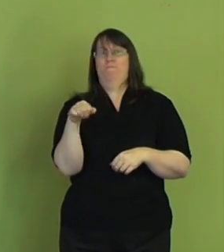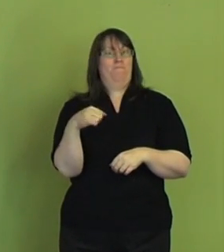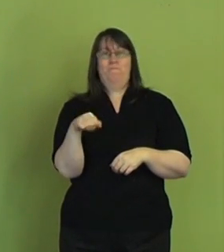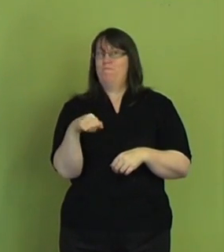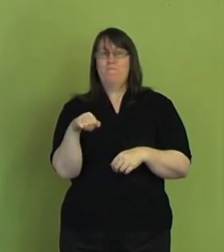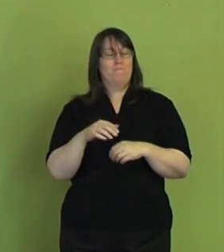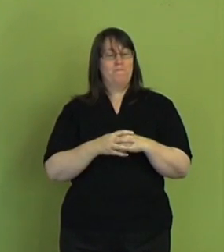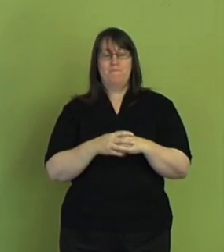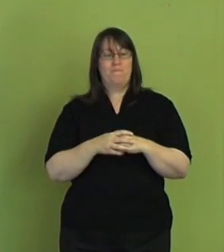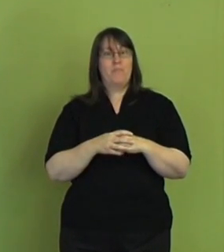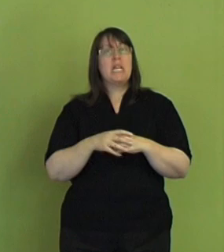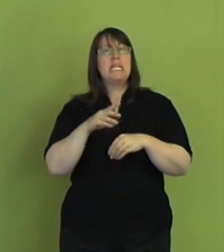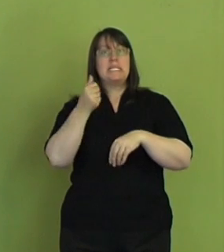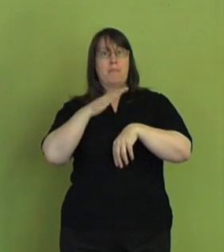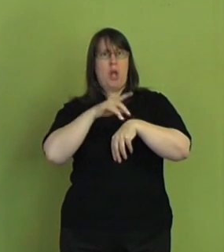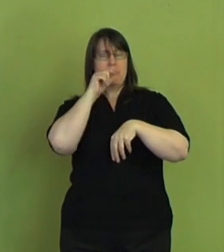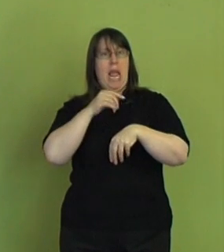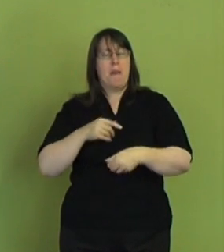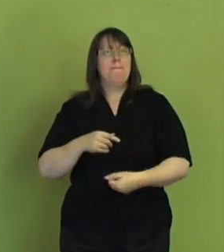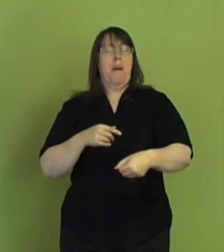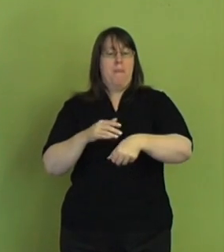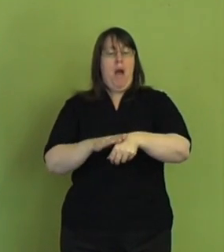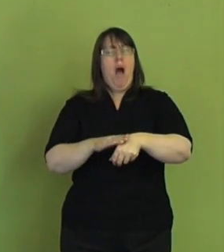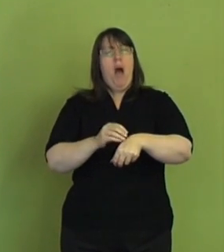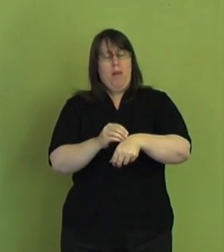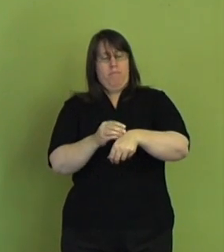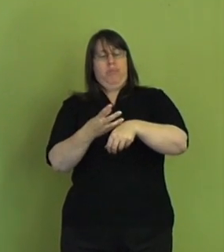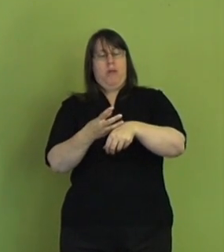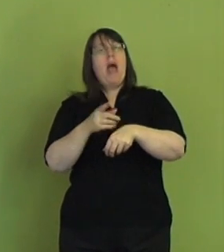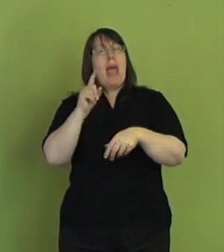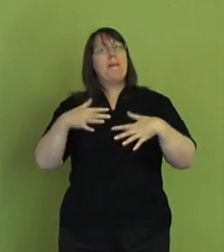Sometimes it can be knocked and that pain will return.